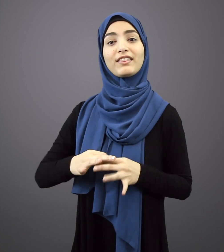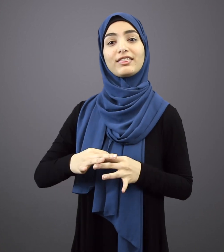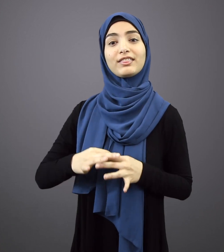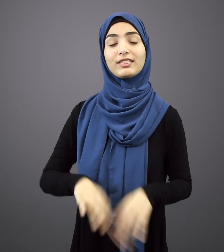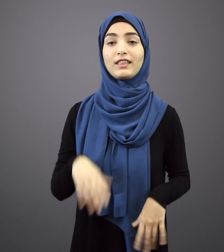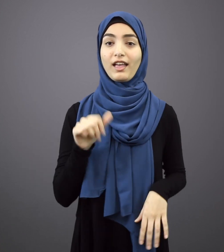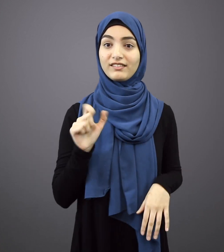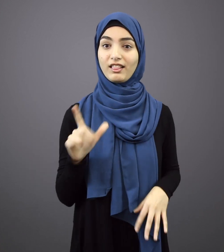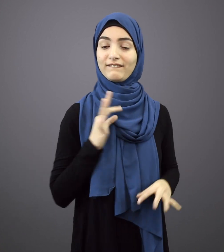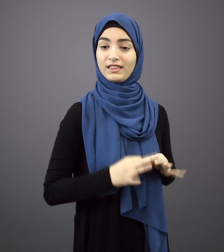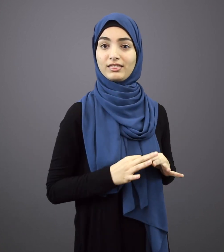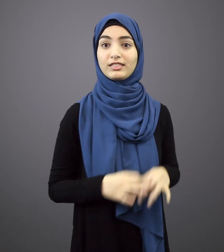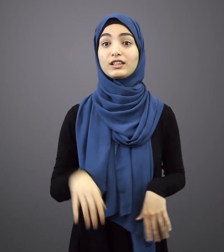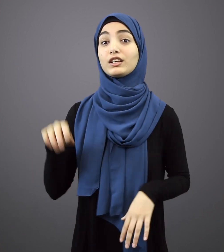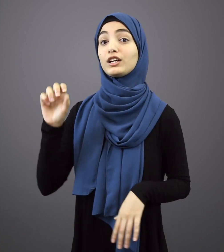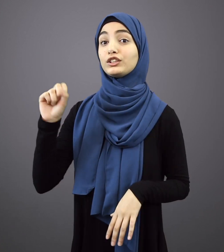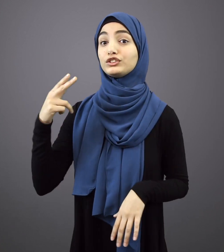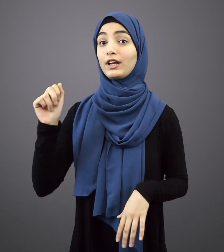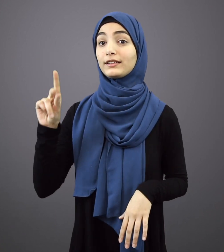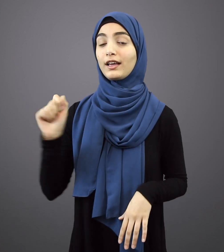in ASL/English, it means (declaration of) faith